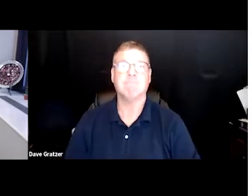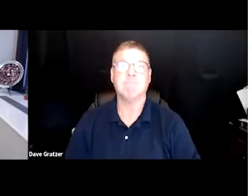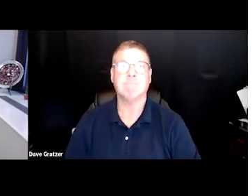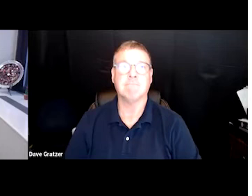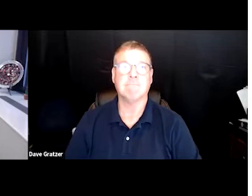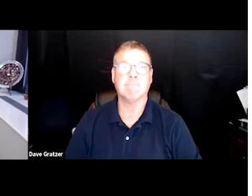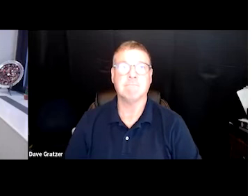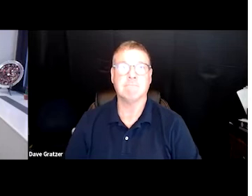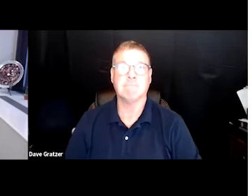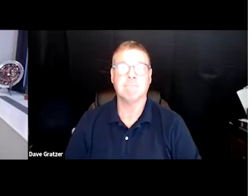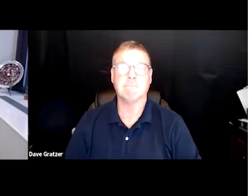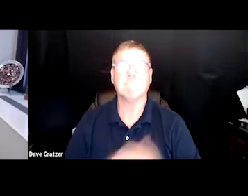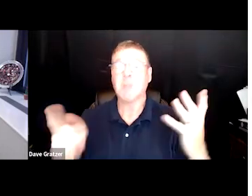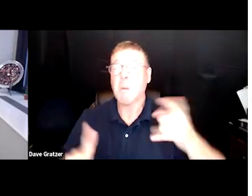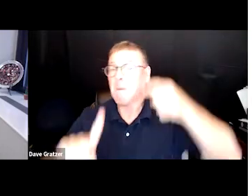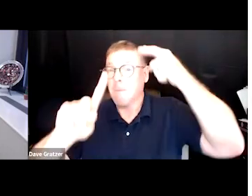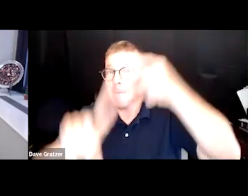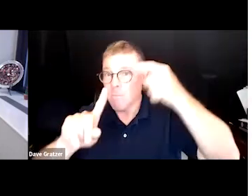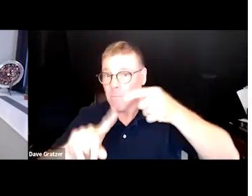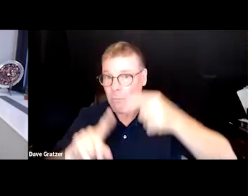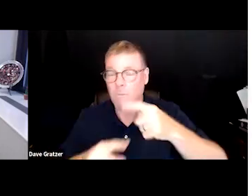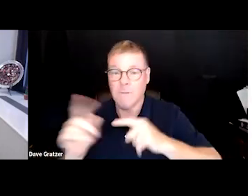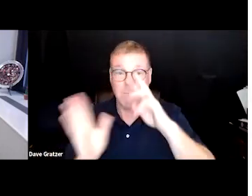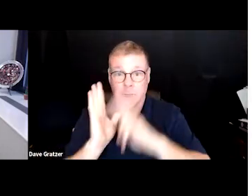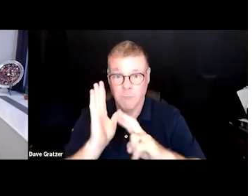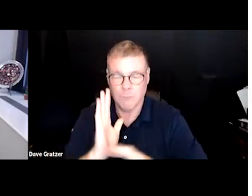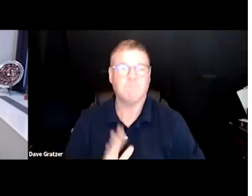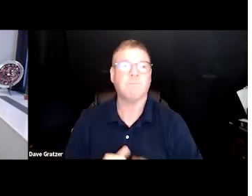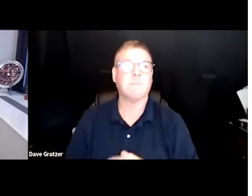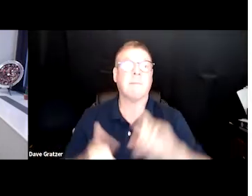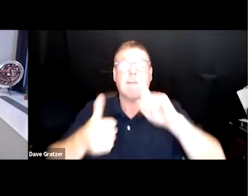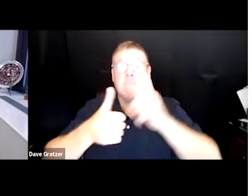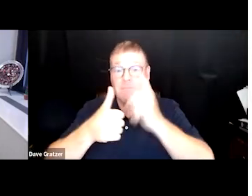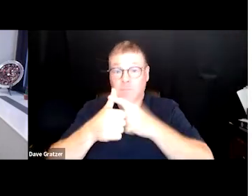So what are some takeaway points from our research? First, we found that use of non-evidence